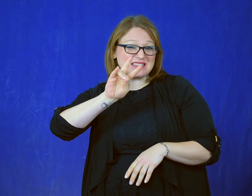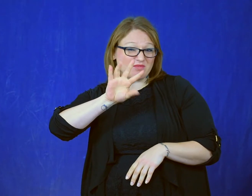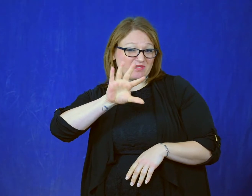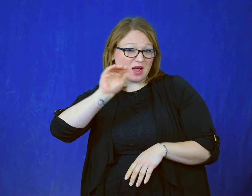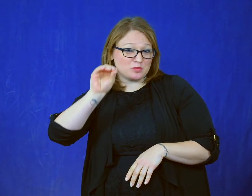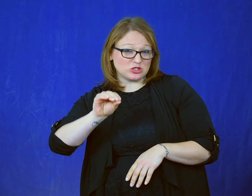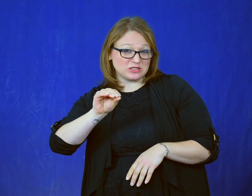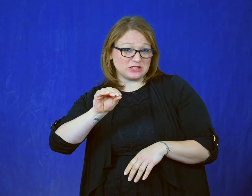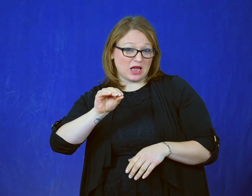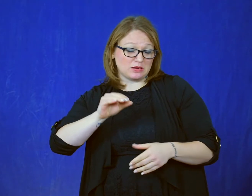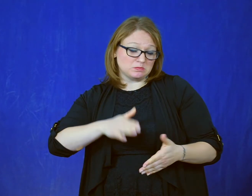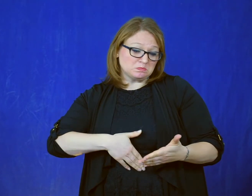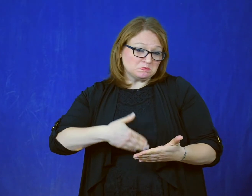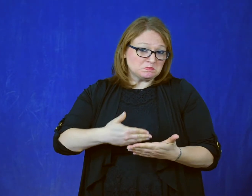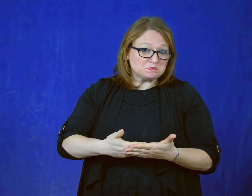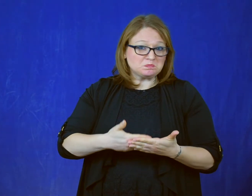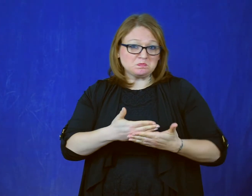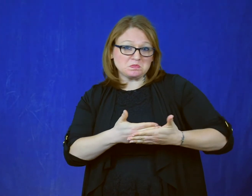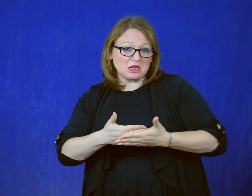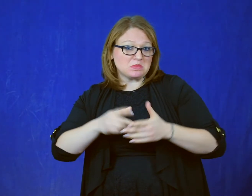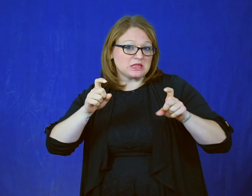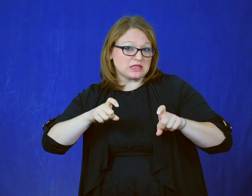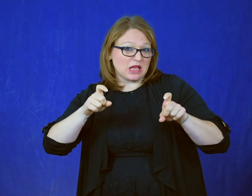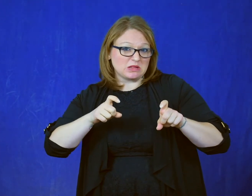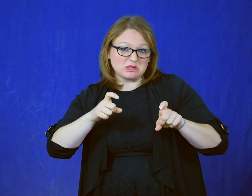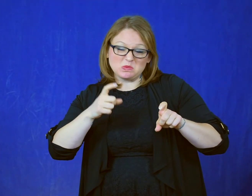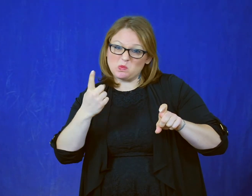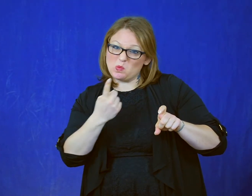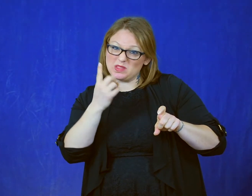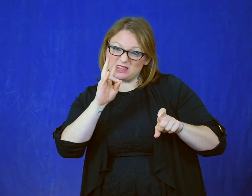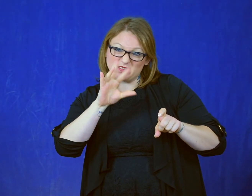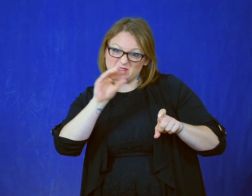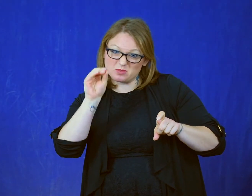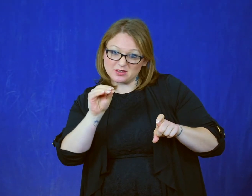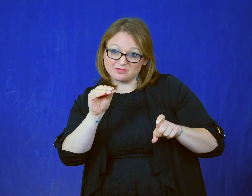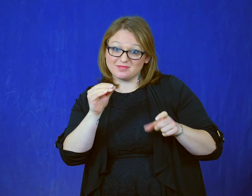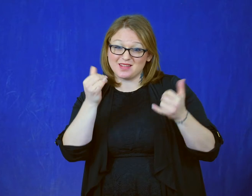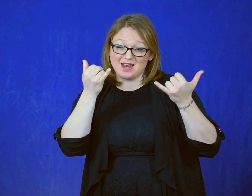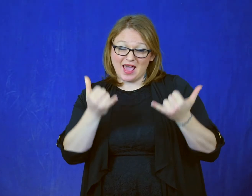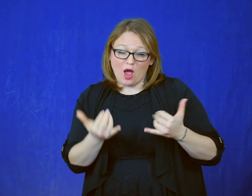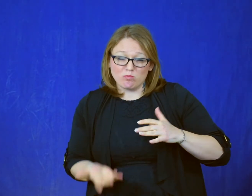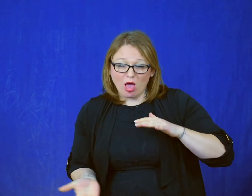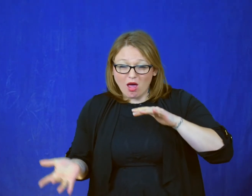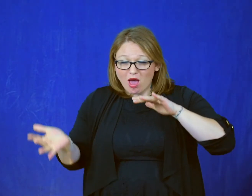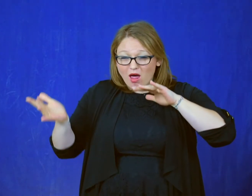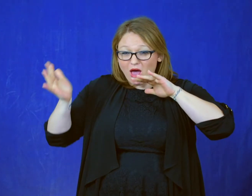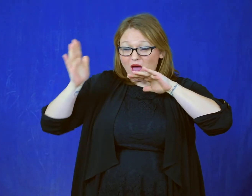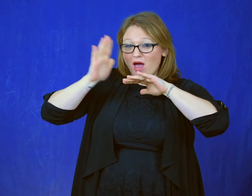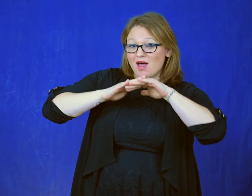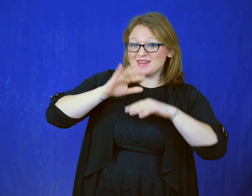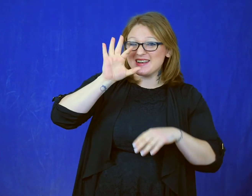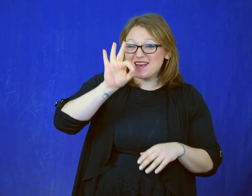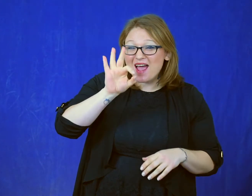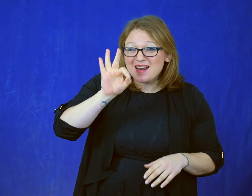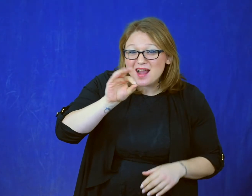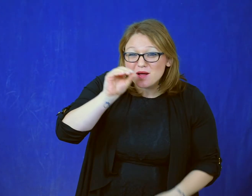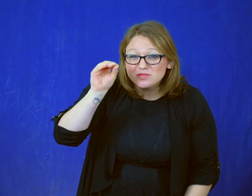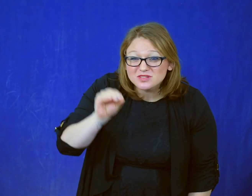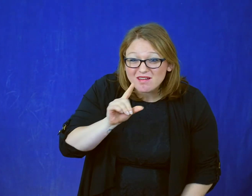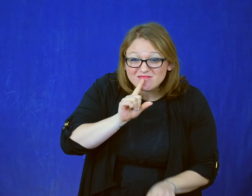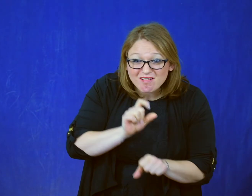screening for hearing loss in newborns has gone from 75% of newborns were screened to 99% of newborns were screened.